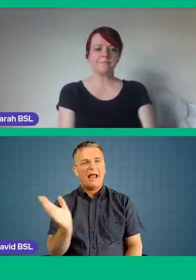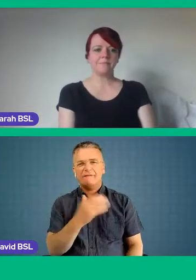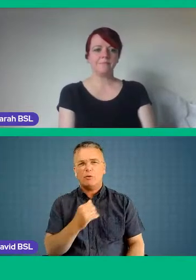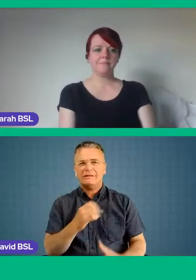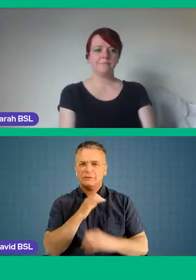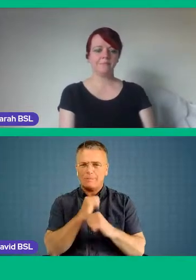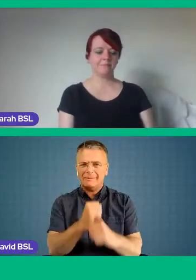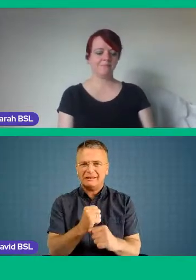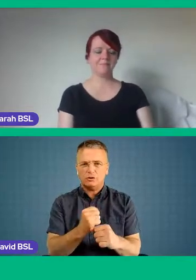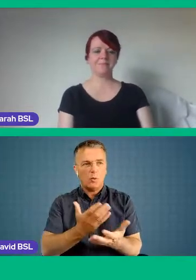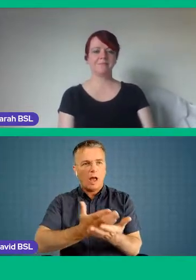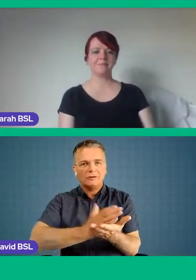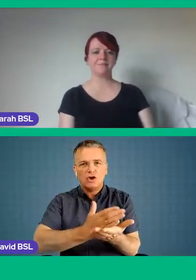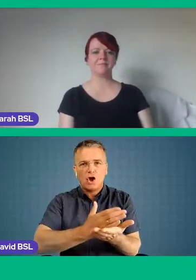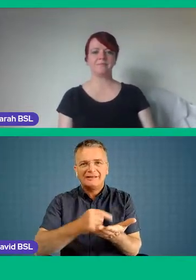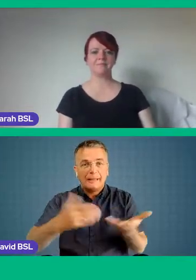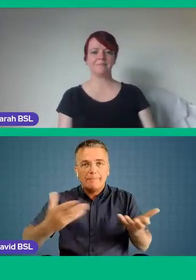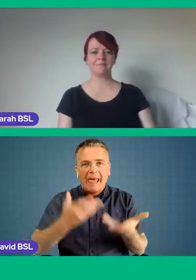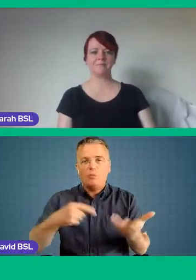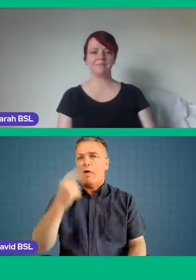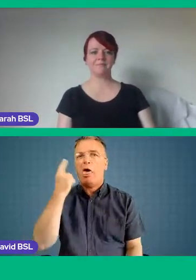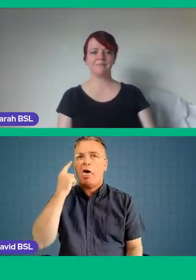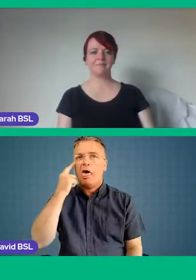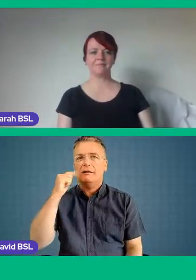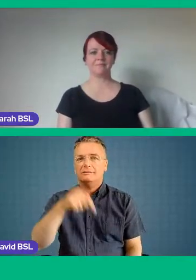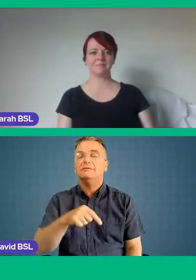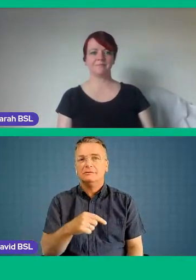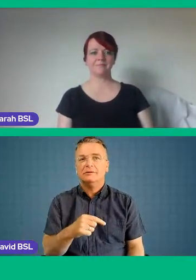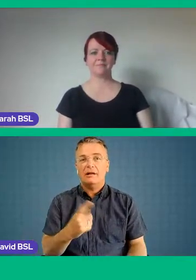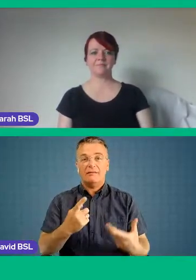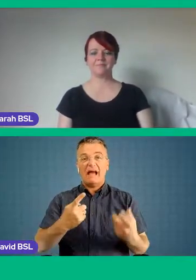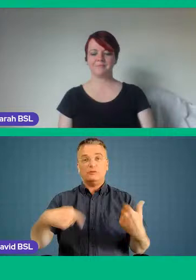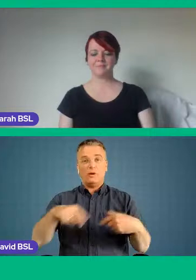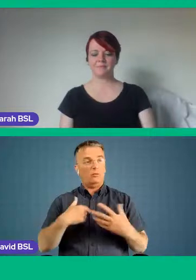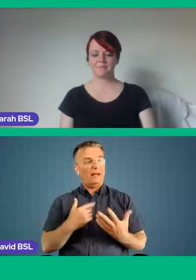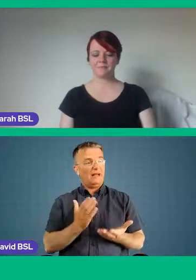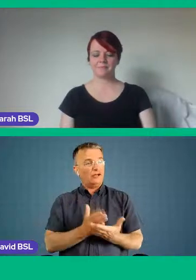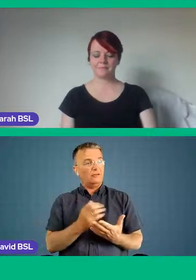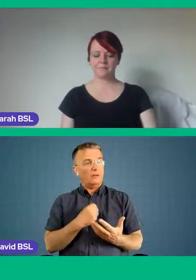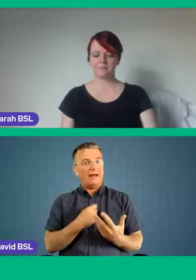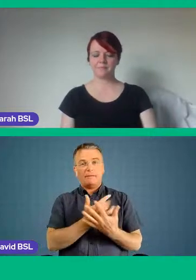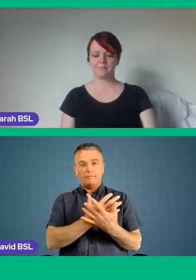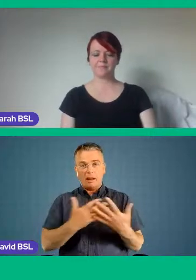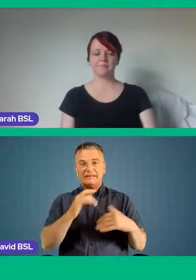playfulness and uncertainty and I think that is where we have genuinely a multidisciplinary team . artist,